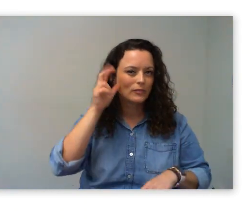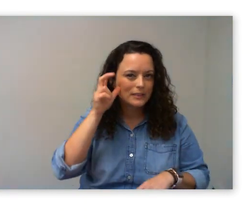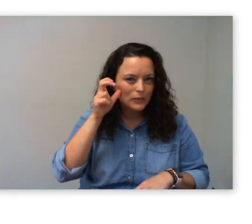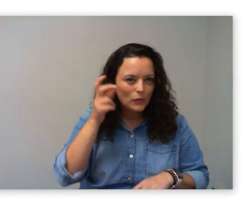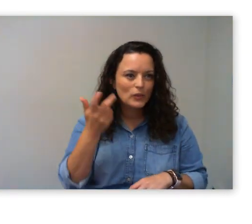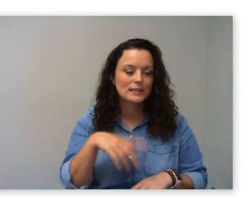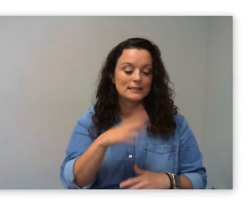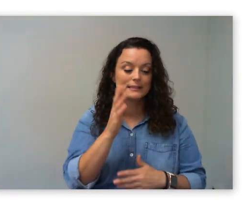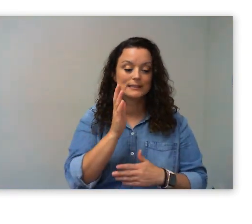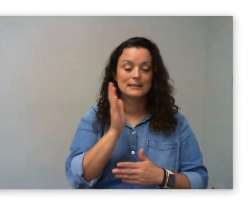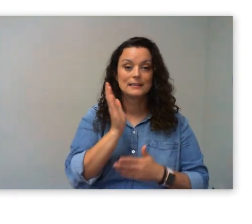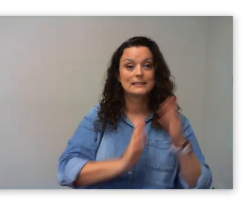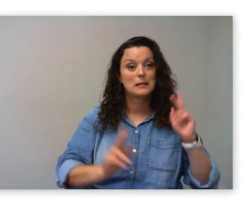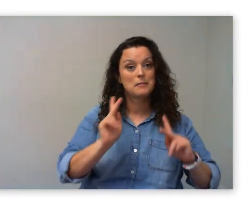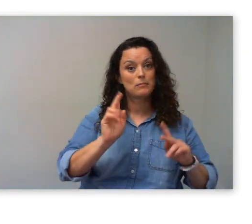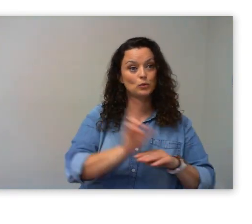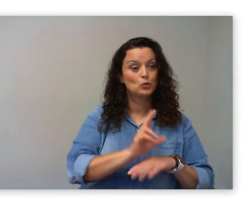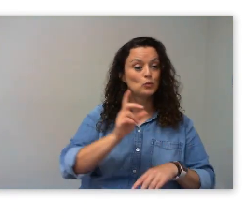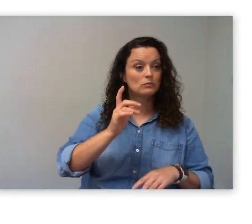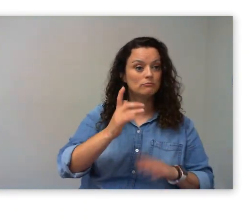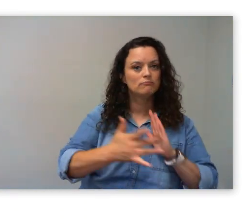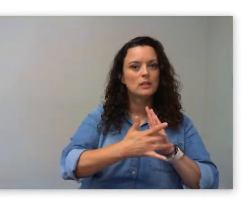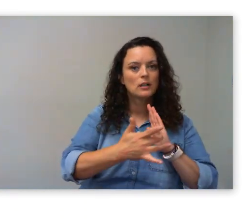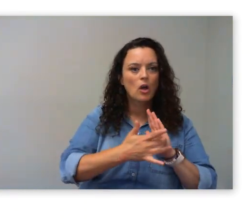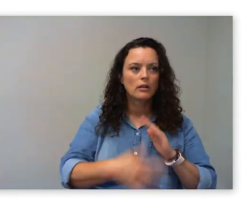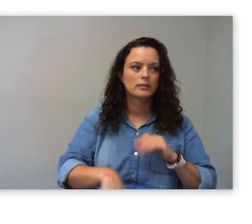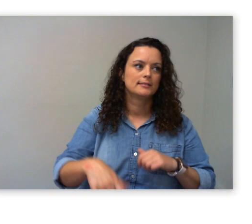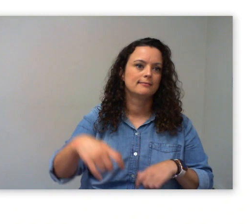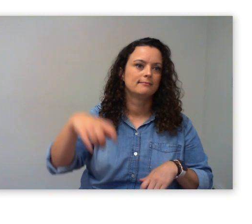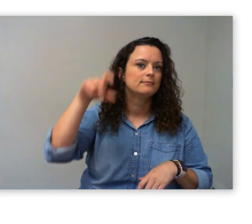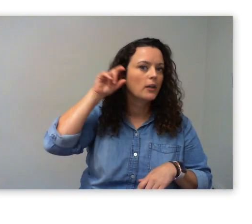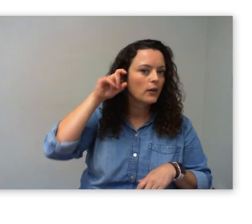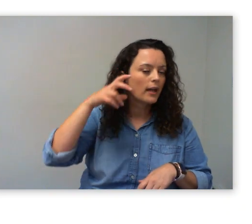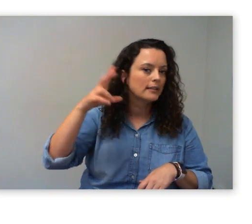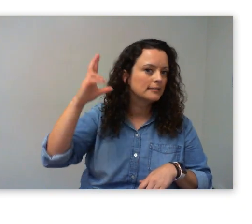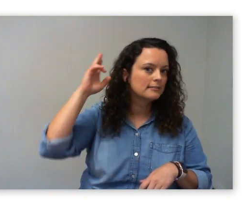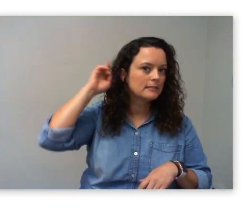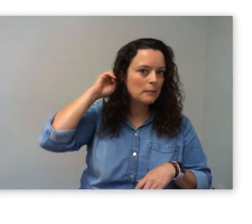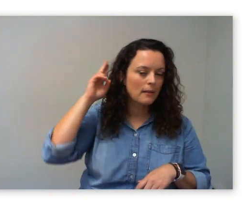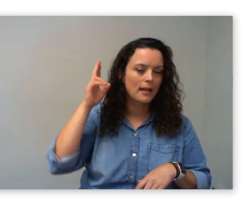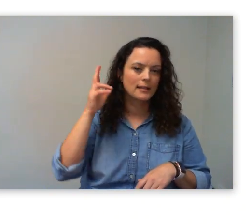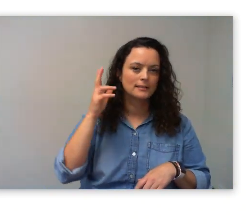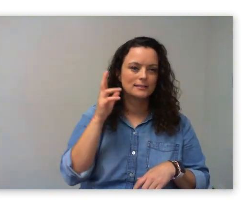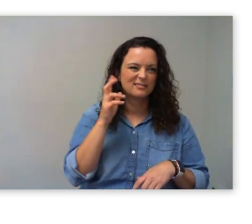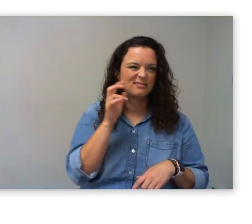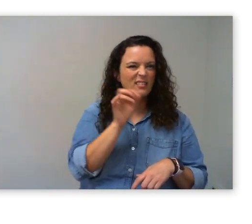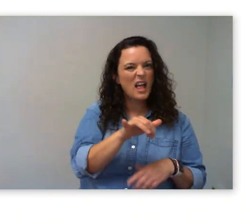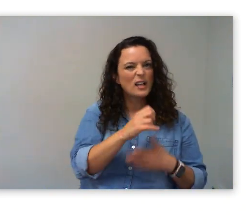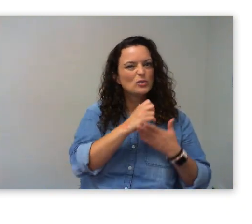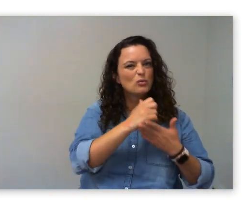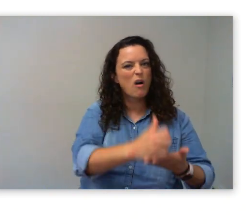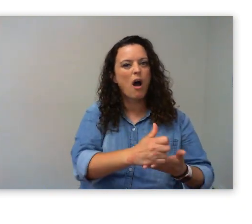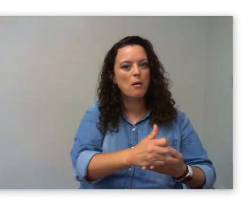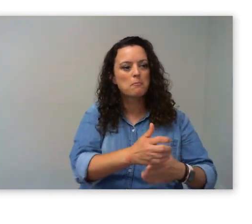technology that they use hearing aids cochlear implants things like that to help compensate but